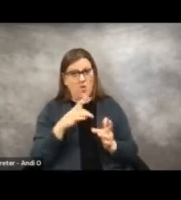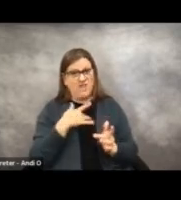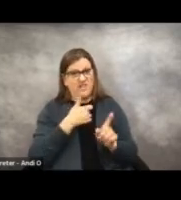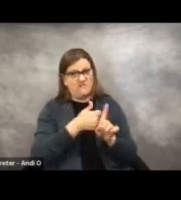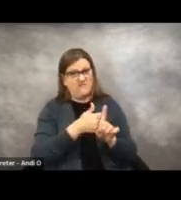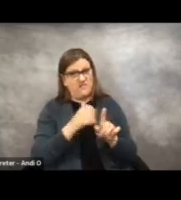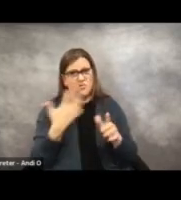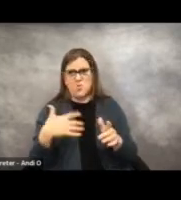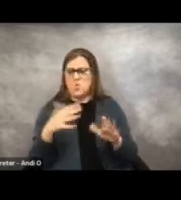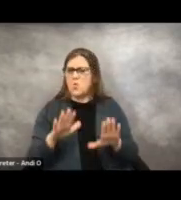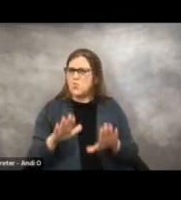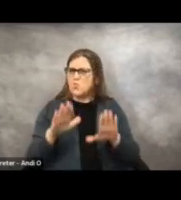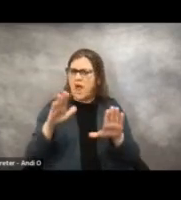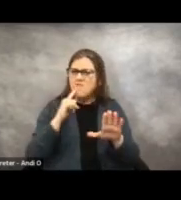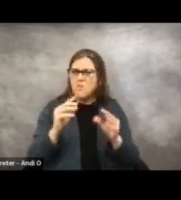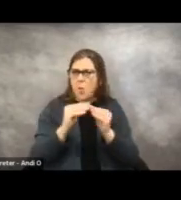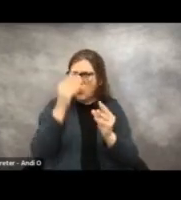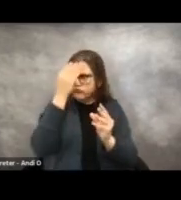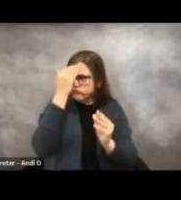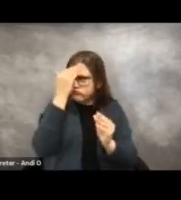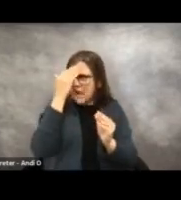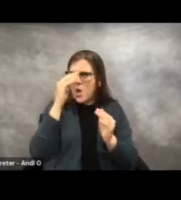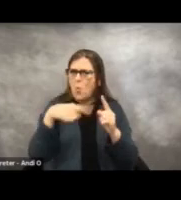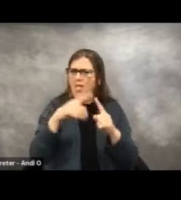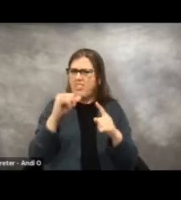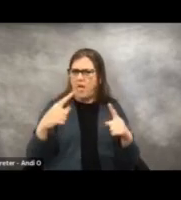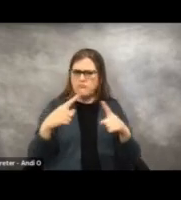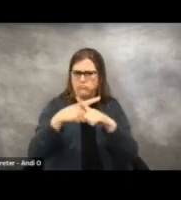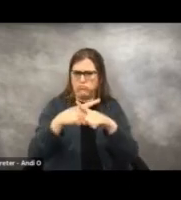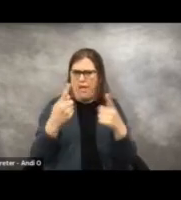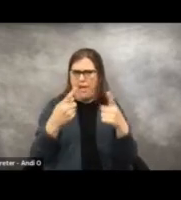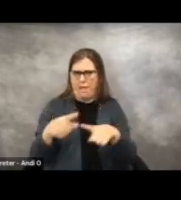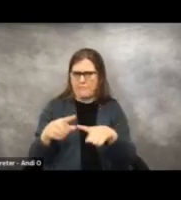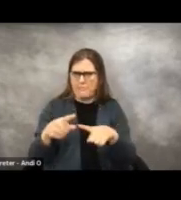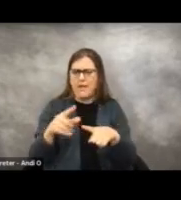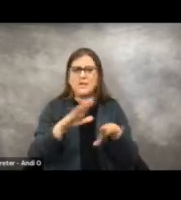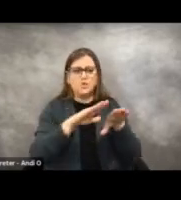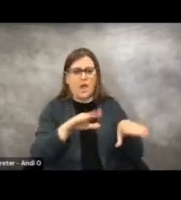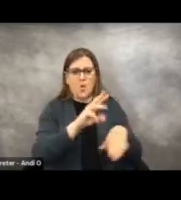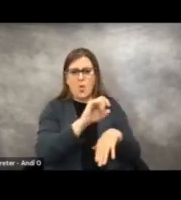you to raise awareness of this intersection with your state child welfare agency and others,